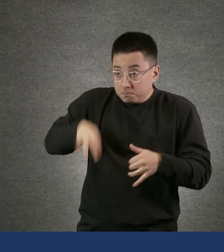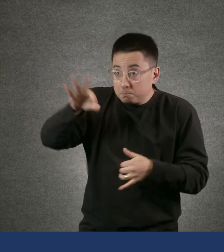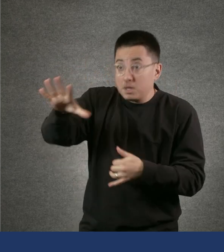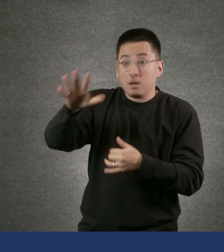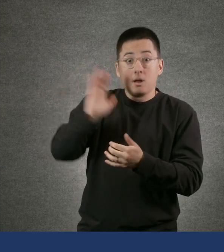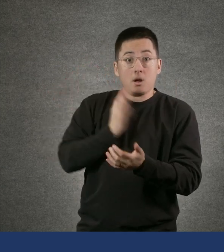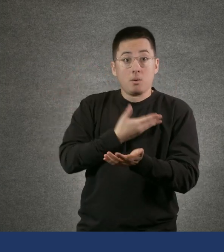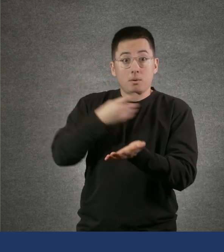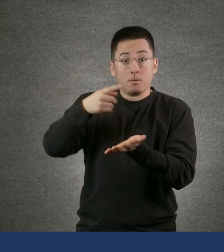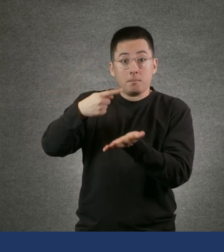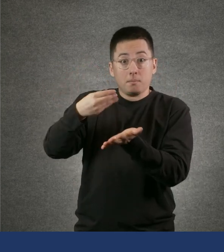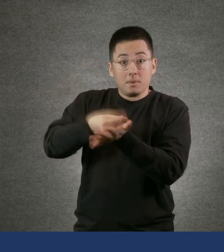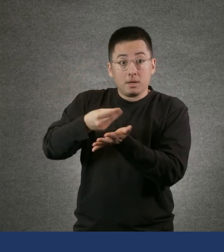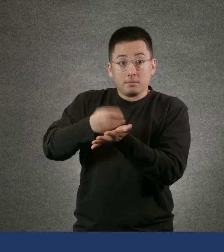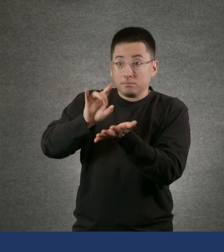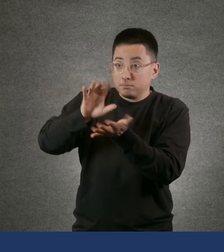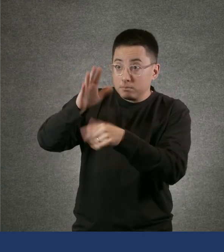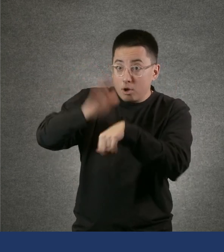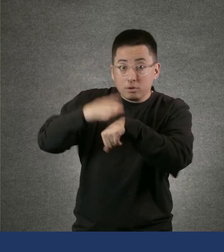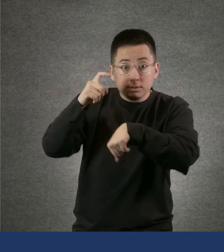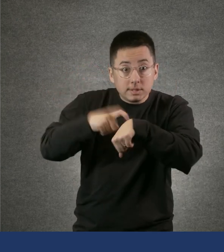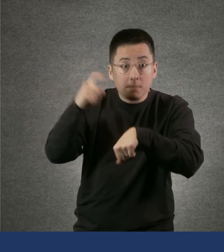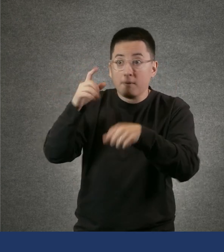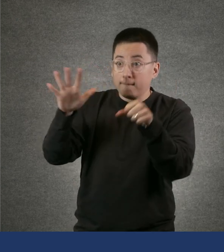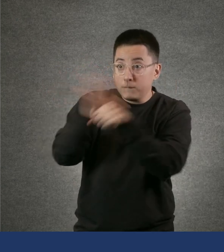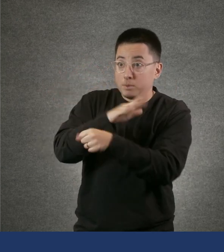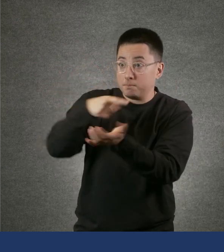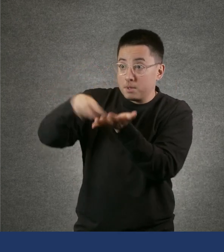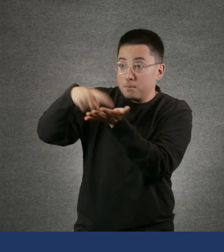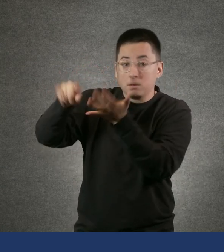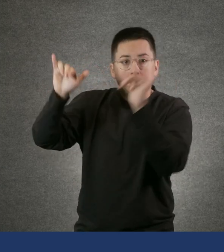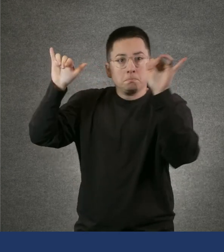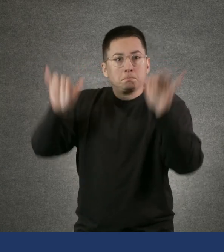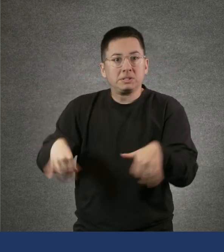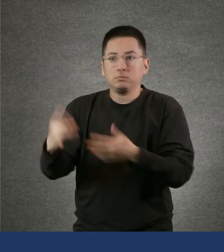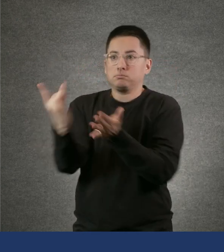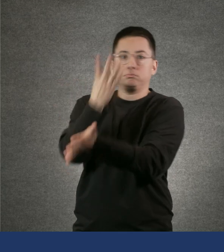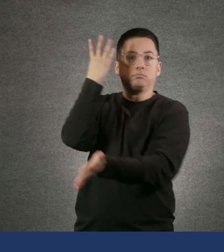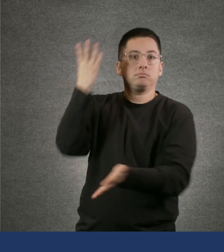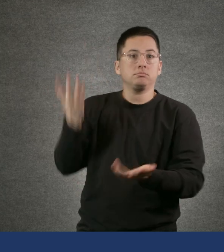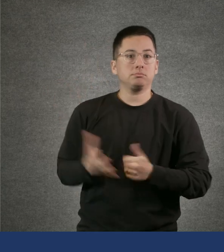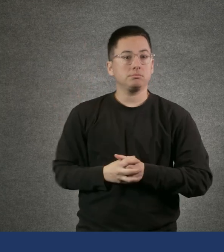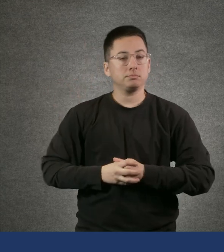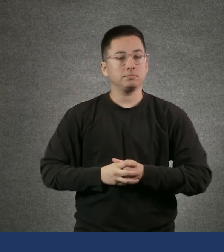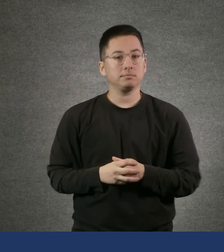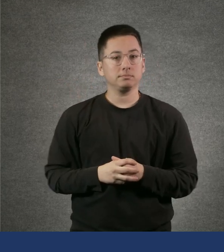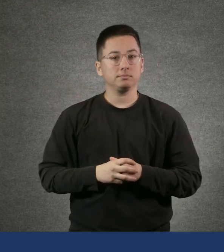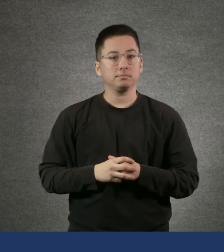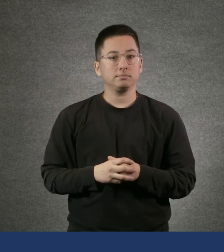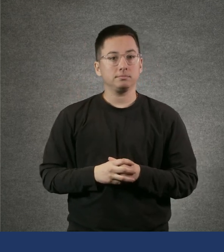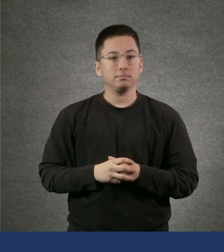get kicked out of the system, even though I, we pay premiums